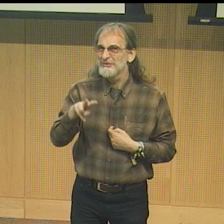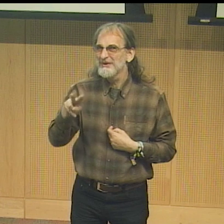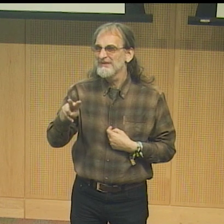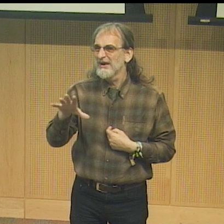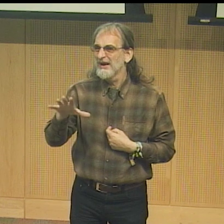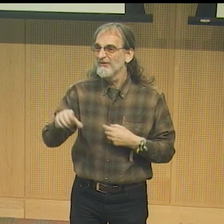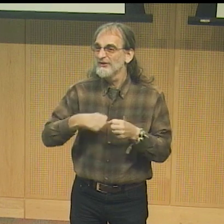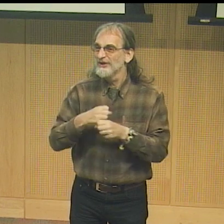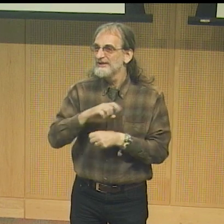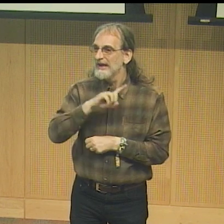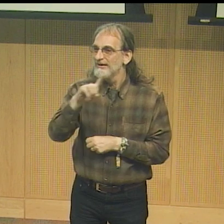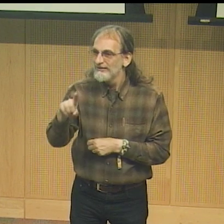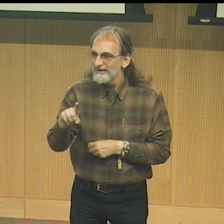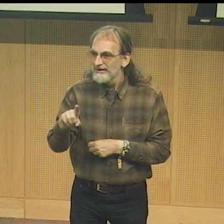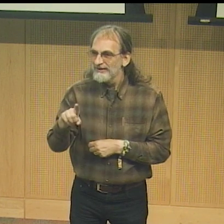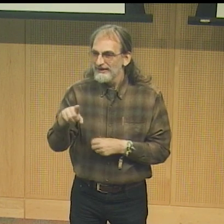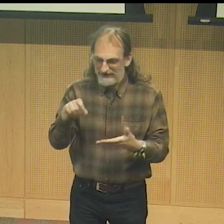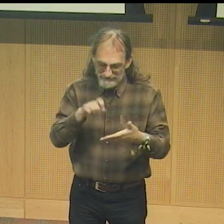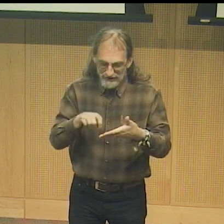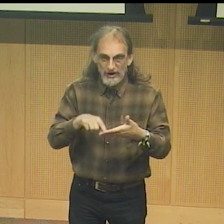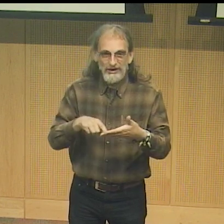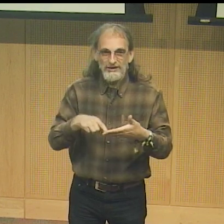And what's that, 225 years ago?